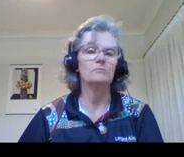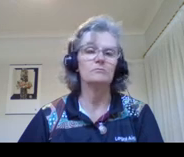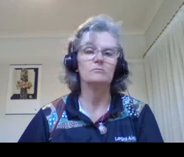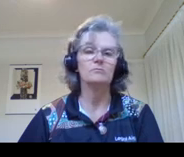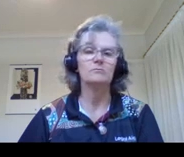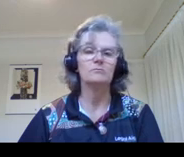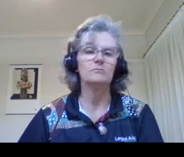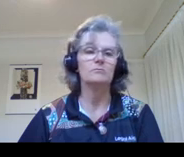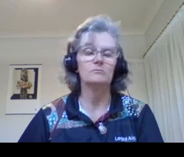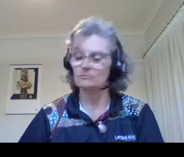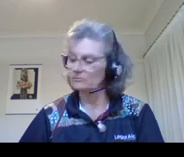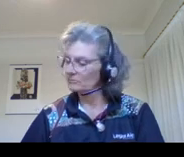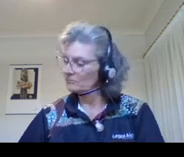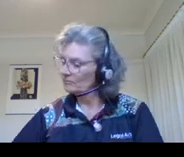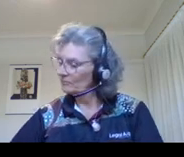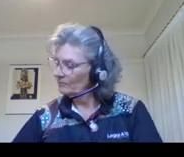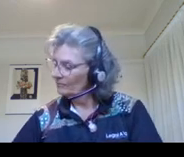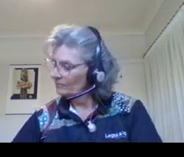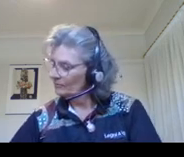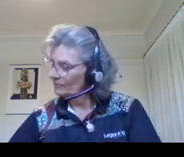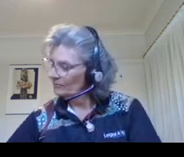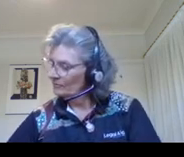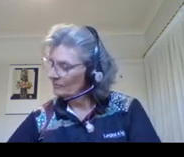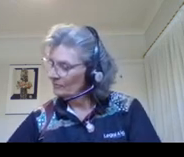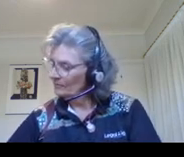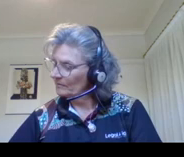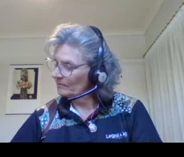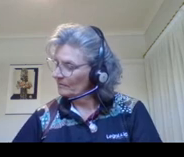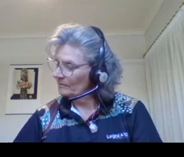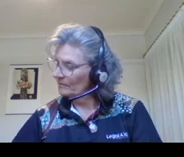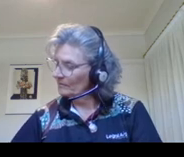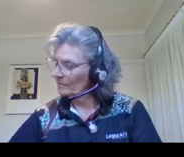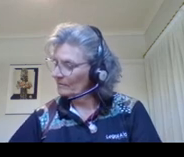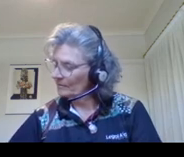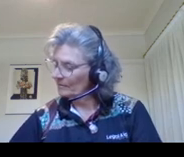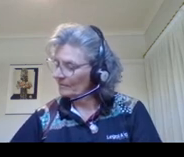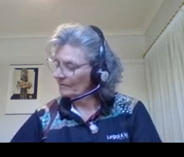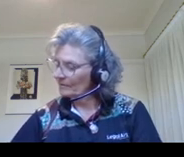or services you never ask for that might mean that someone has accessed your personal details and is